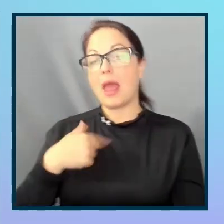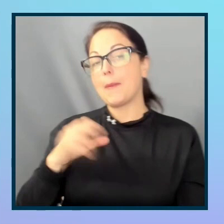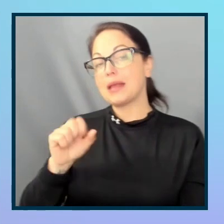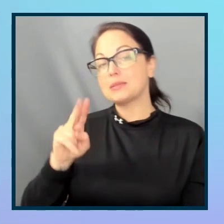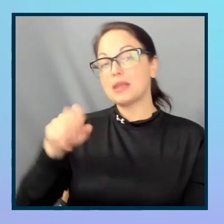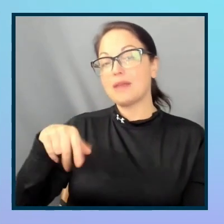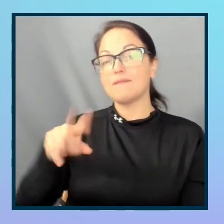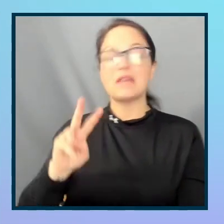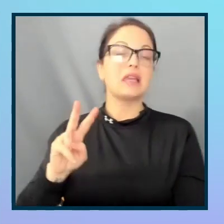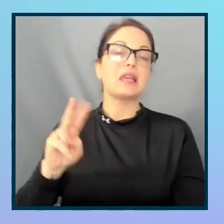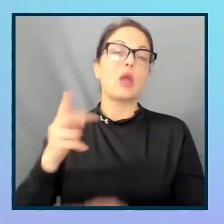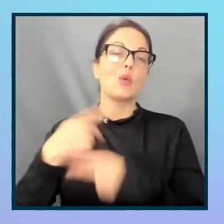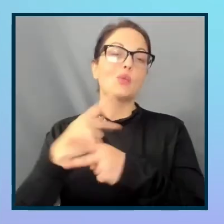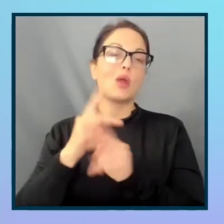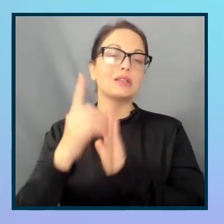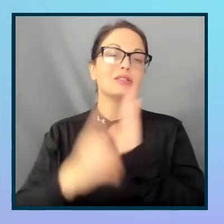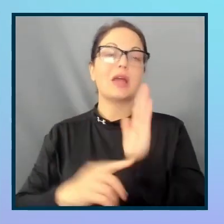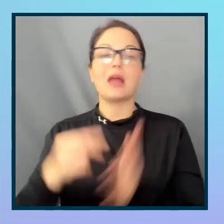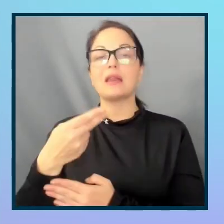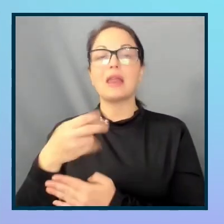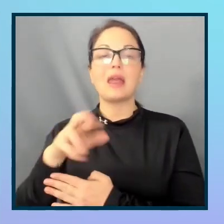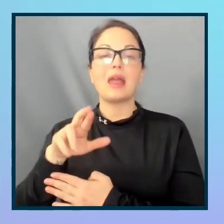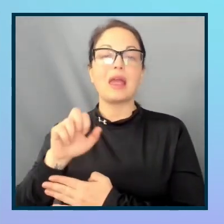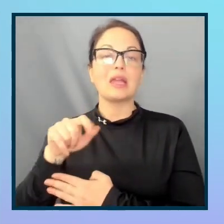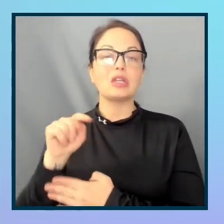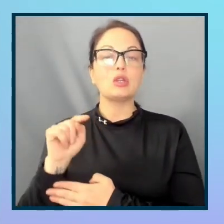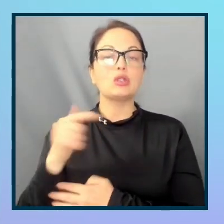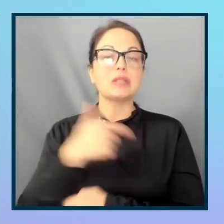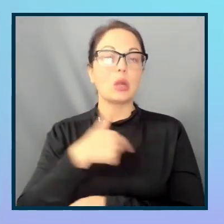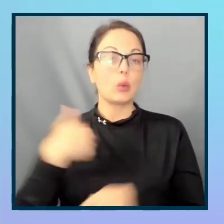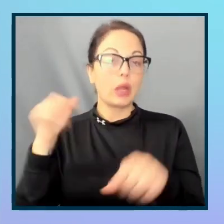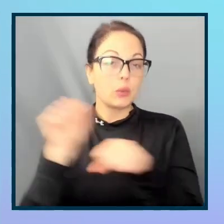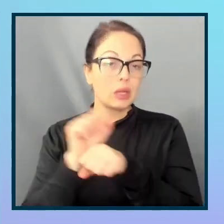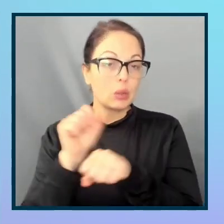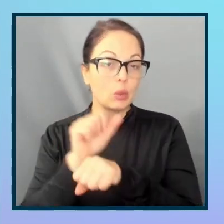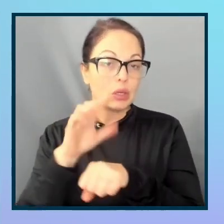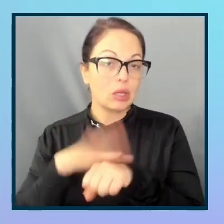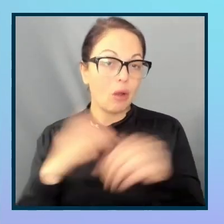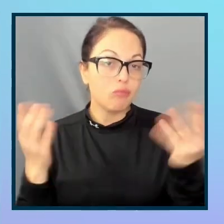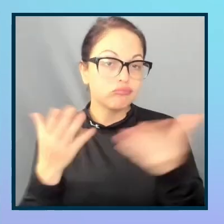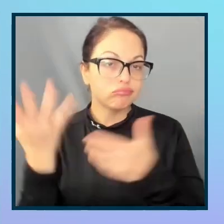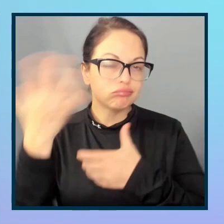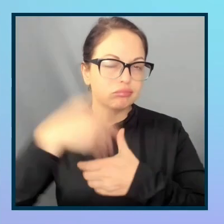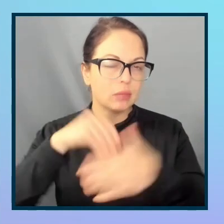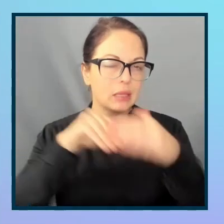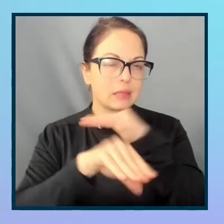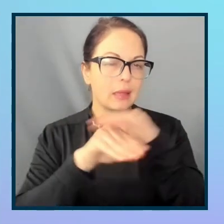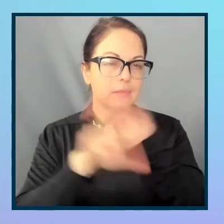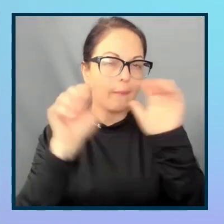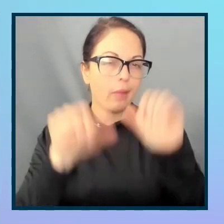at Hearst, and we have been working on incorporating accessibility into all of our work